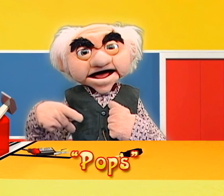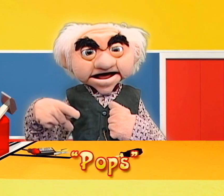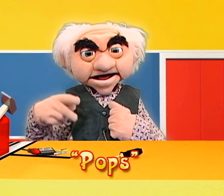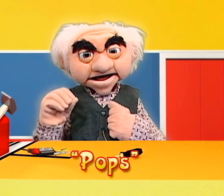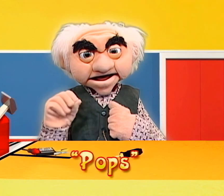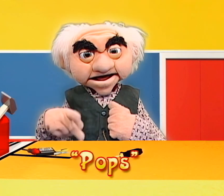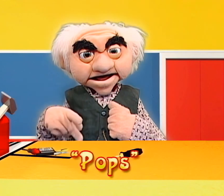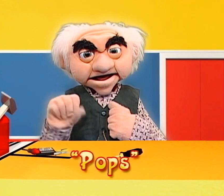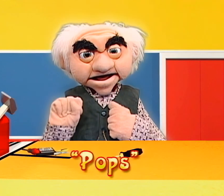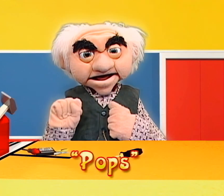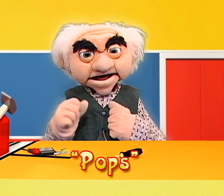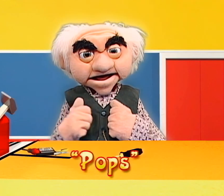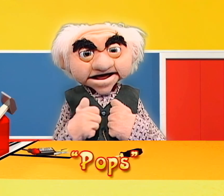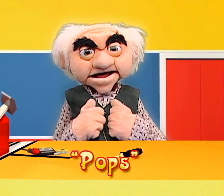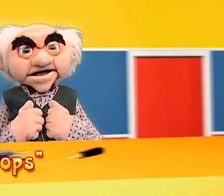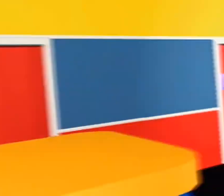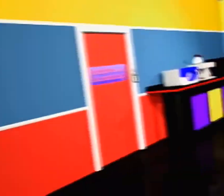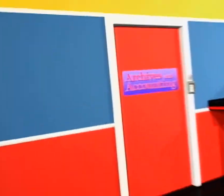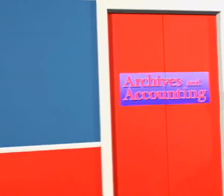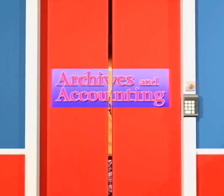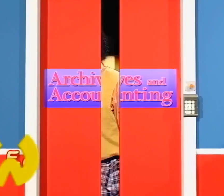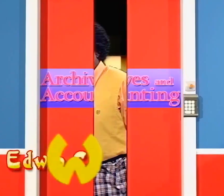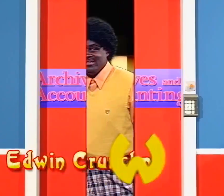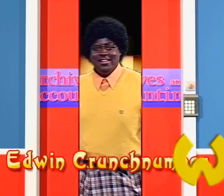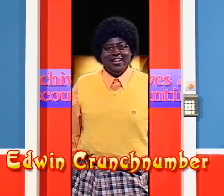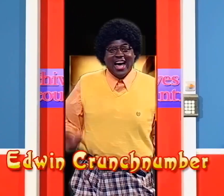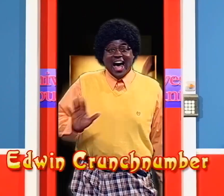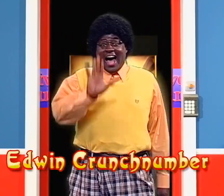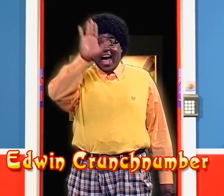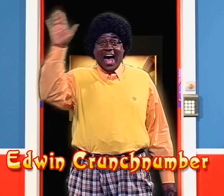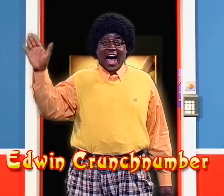THEY CAN TALK WITH JUST THEIR HANDS. DR. WONDER'S WORKSHO .